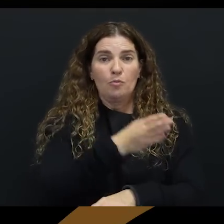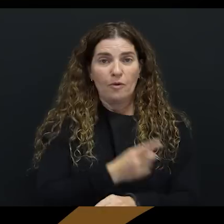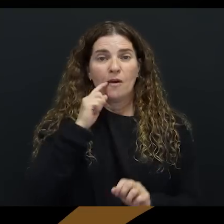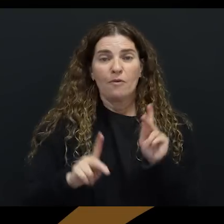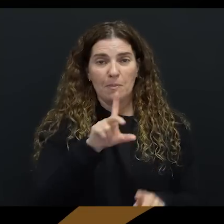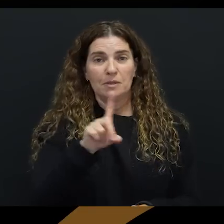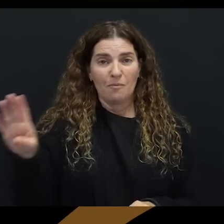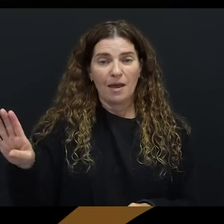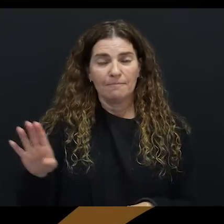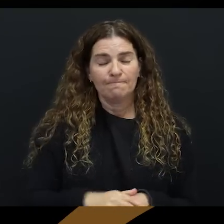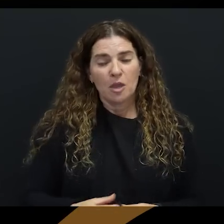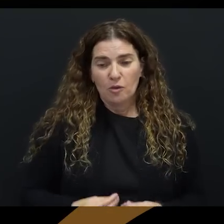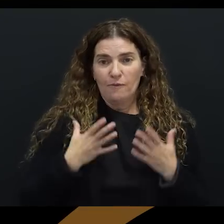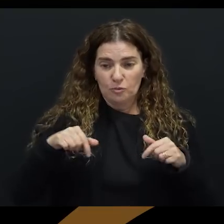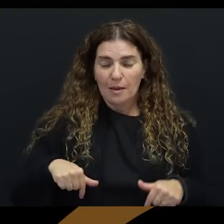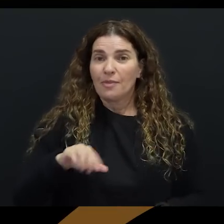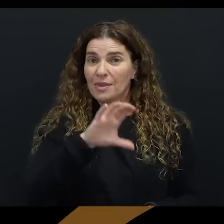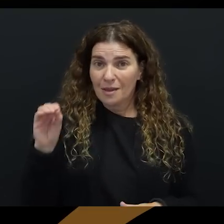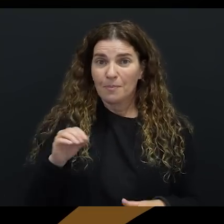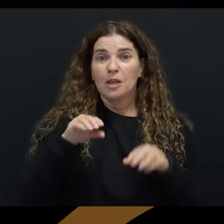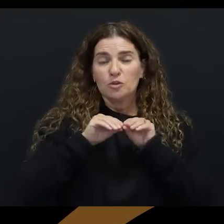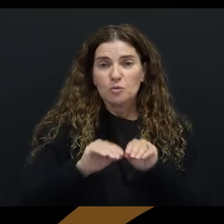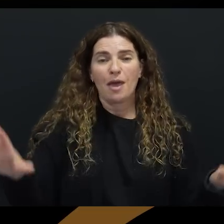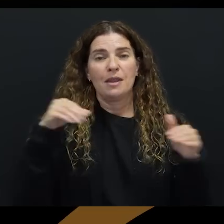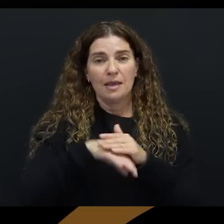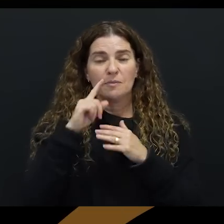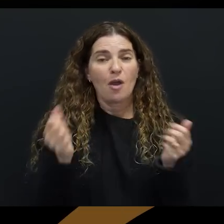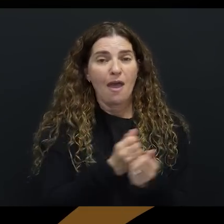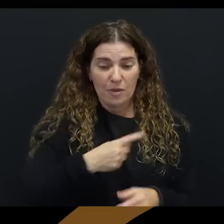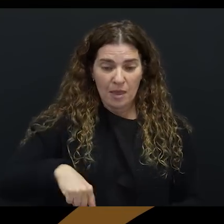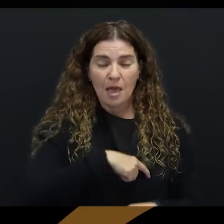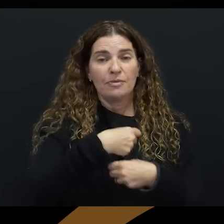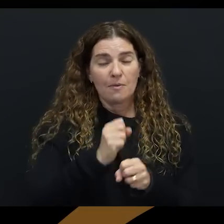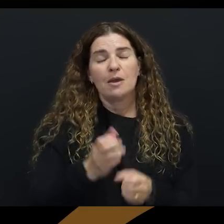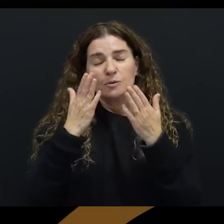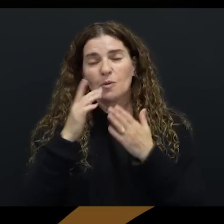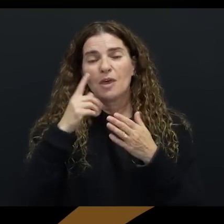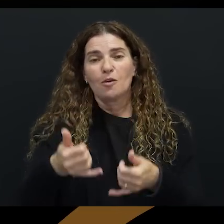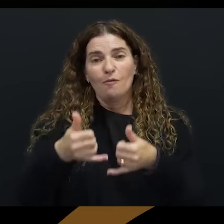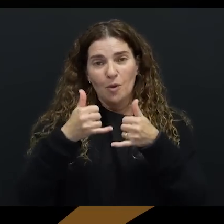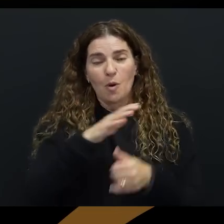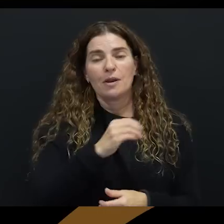You have inspired our company to spread accessibility in everything that we create. Thank to you for this award.